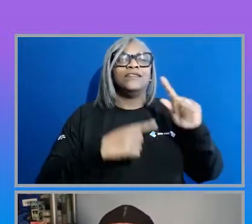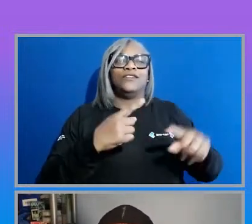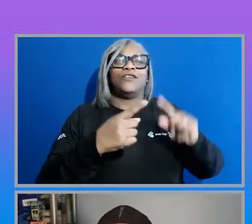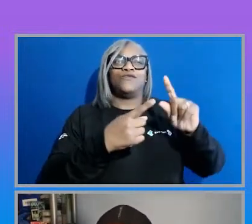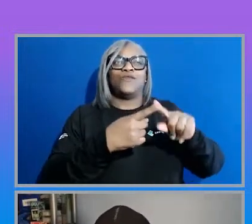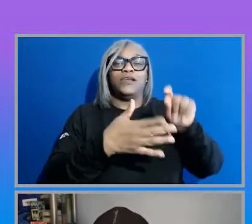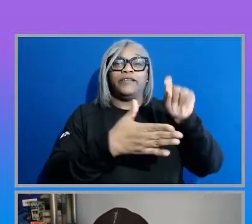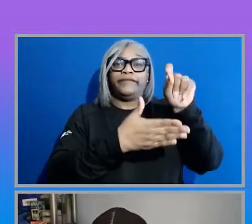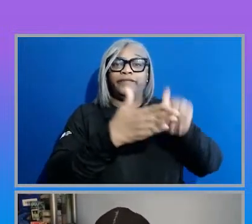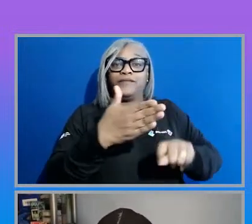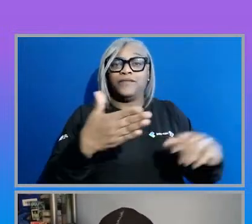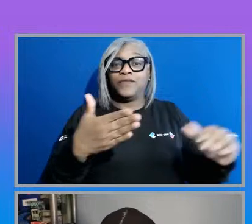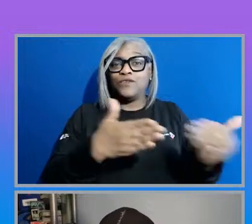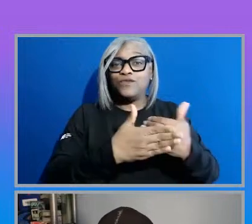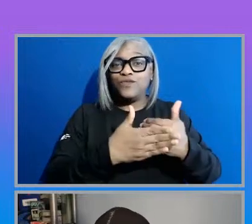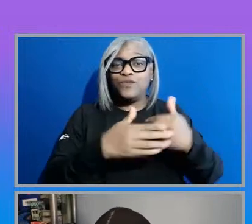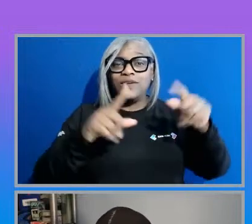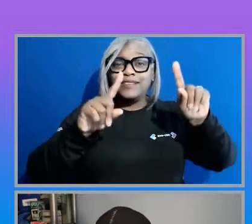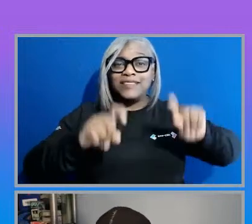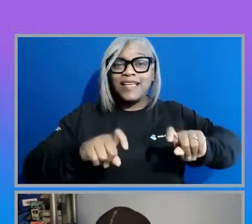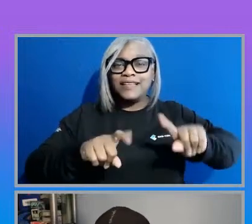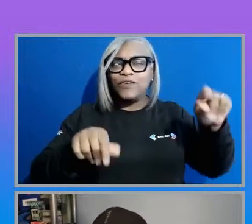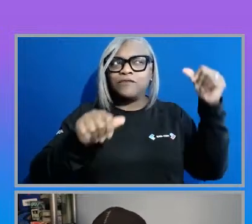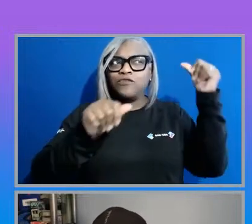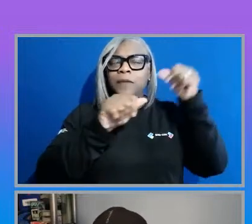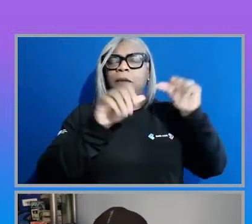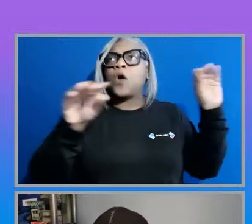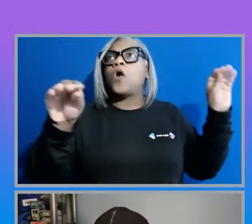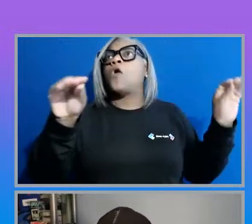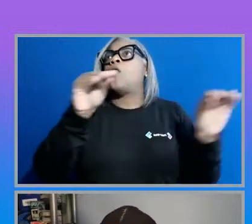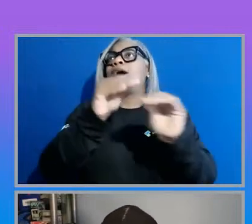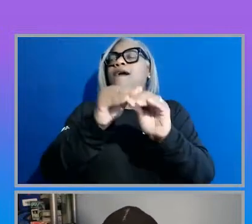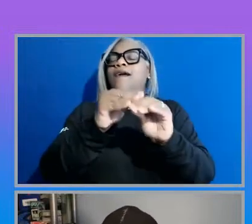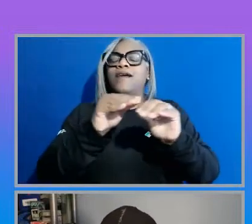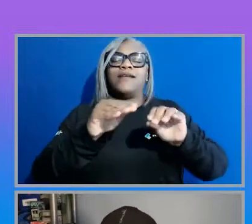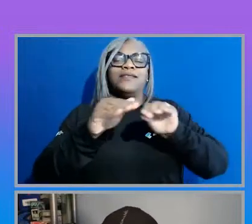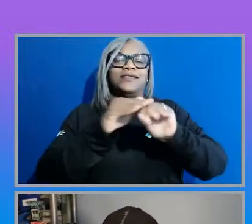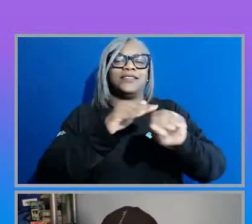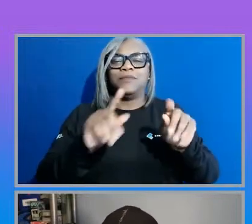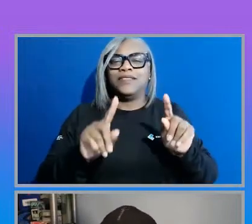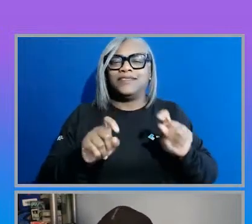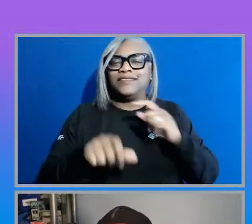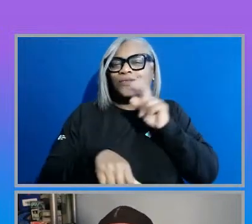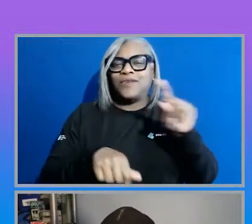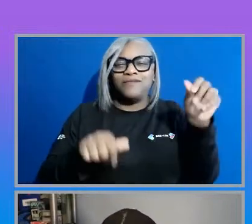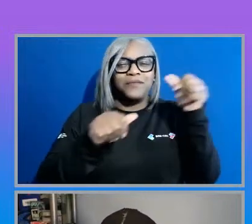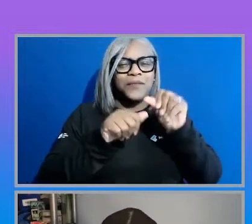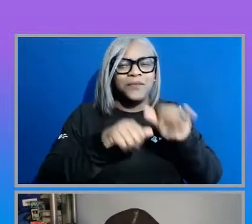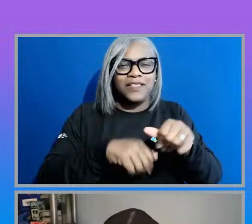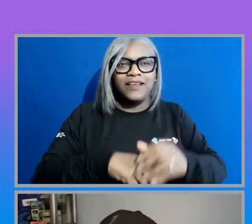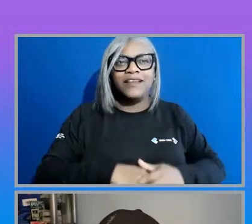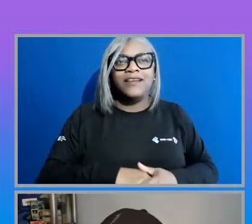have to remember to keep adding those accessibility tests to